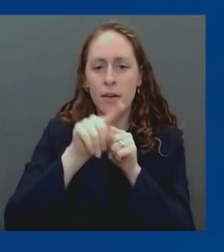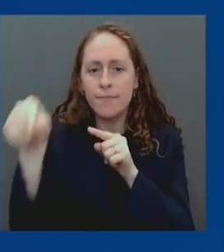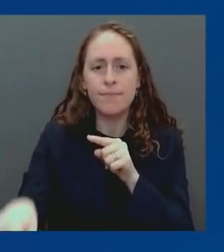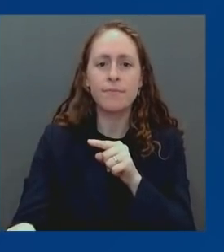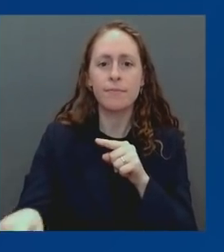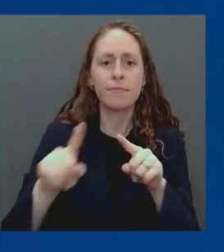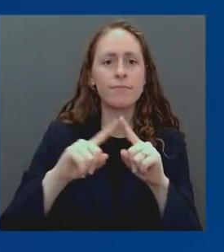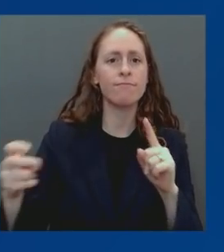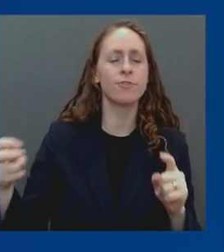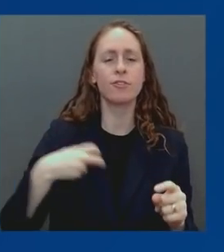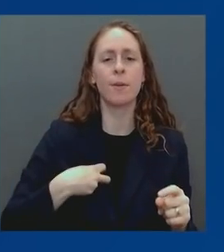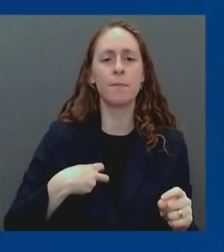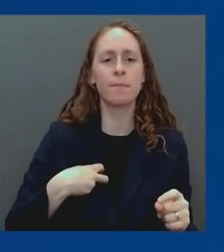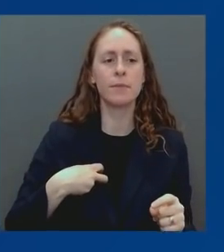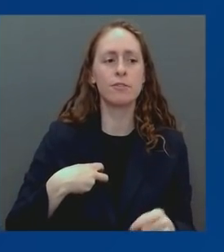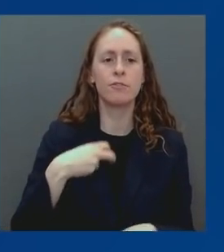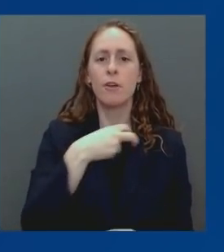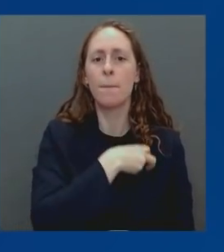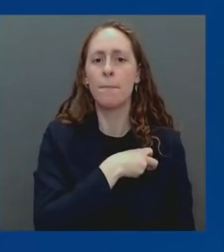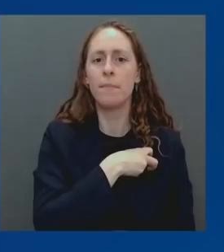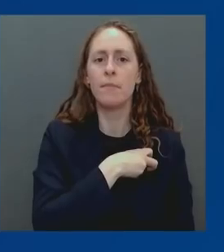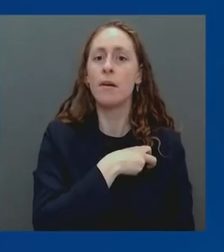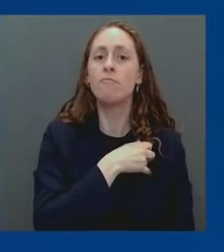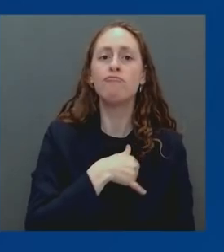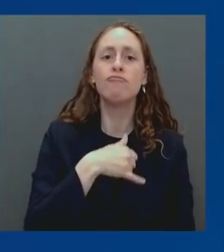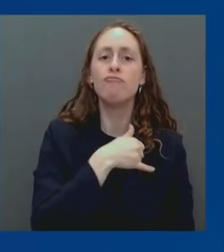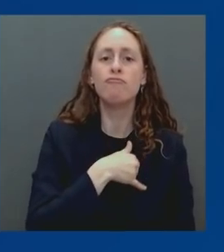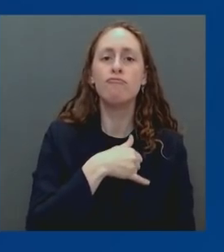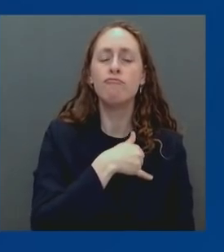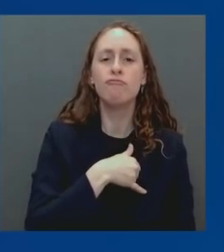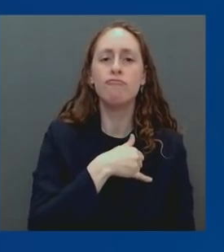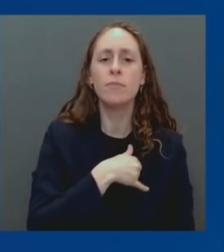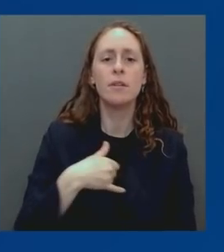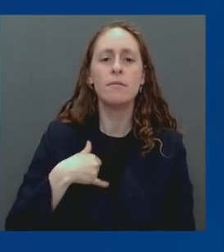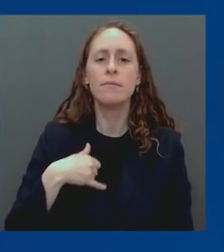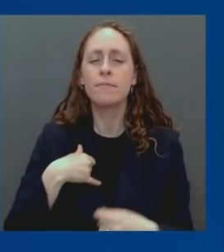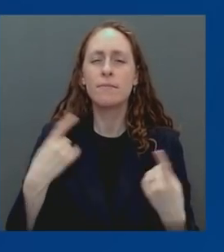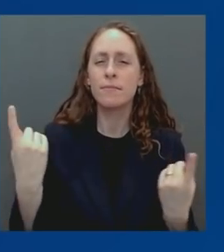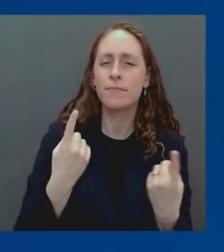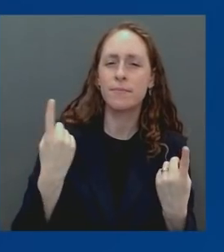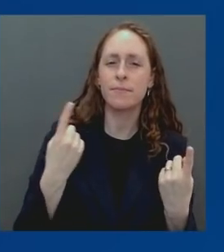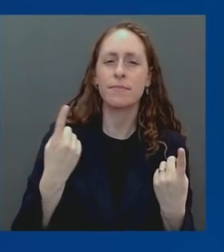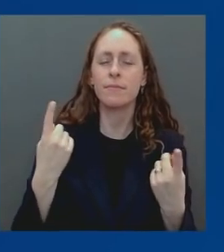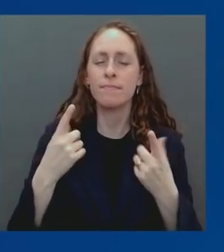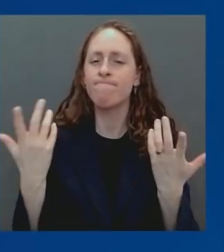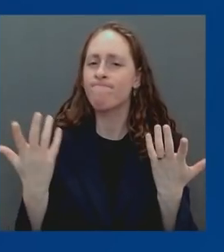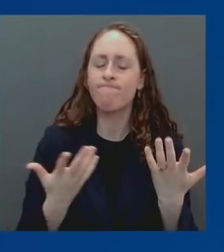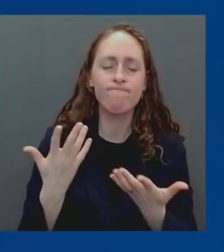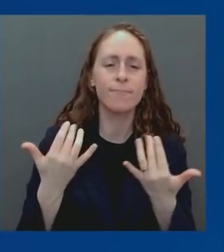we need to learn a lot more about it, with the ultimate goal of figuring out how we might be able to mitigate